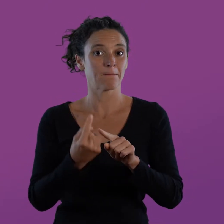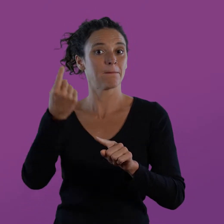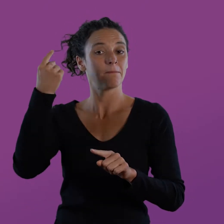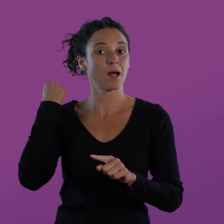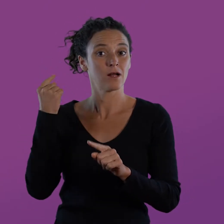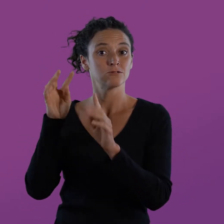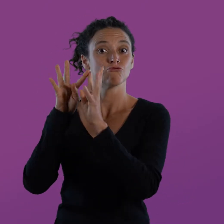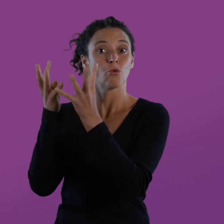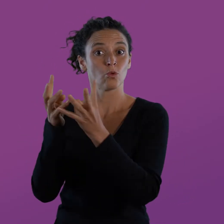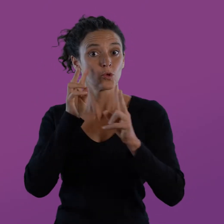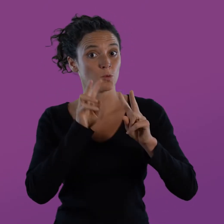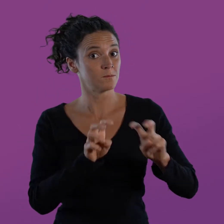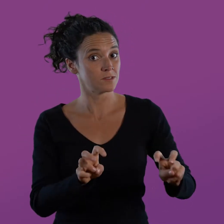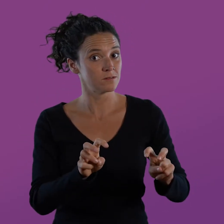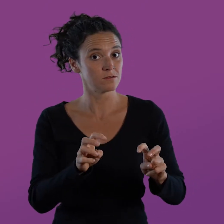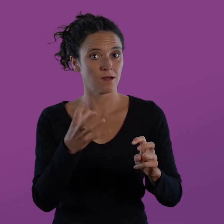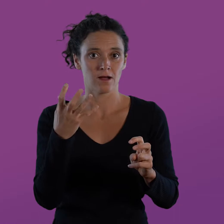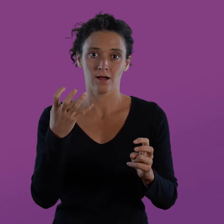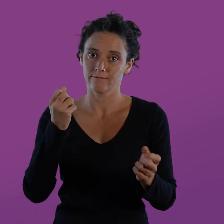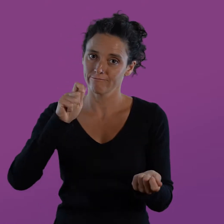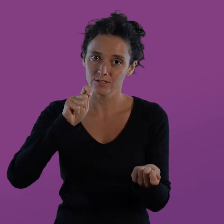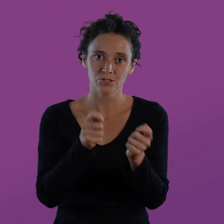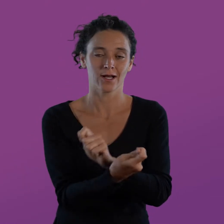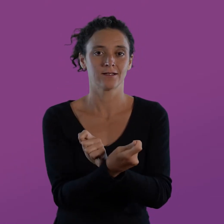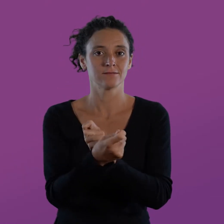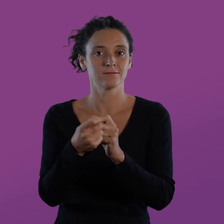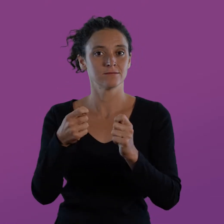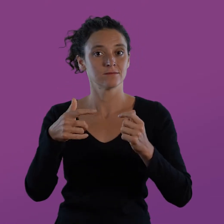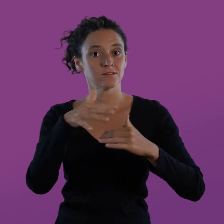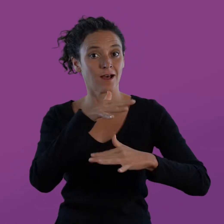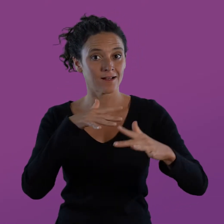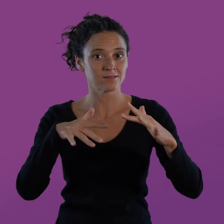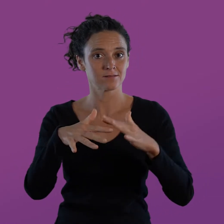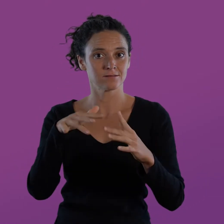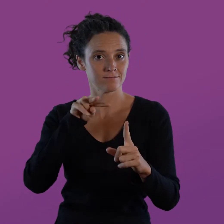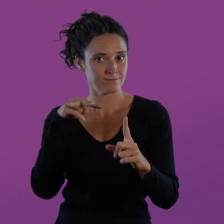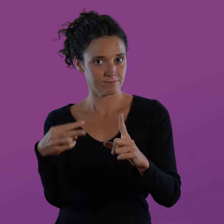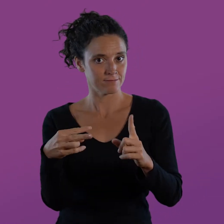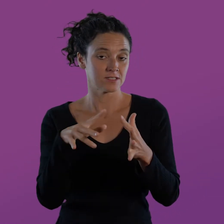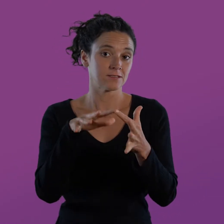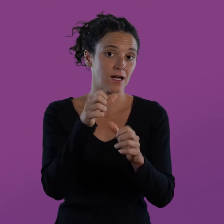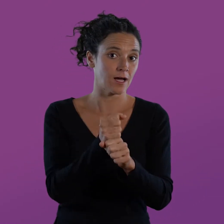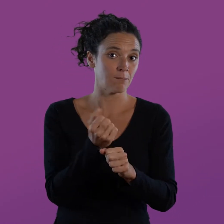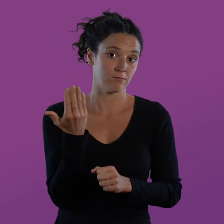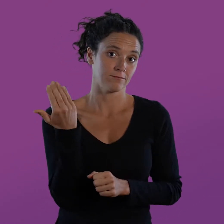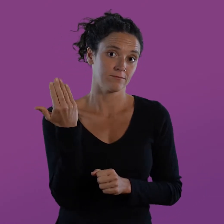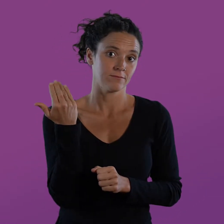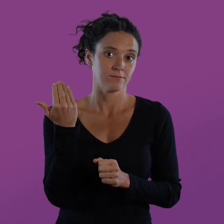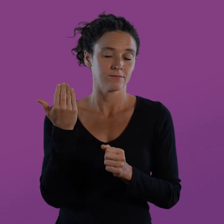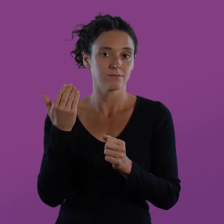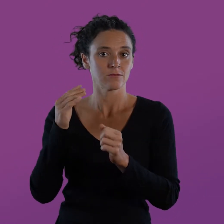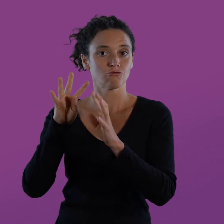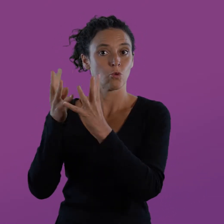Some transformations in social attitudes have been brought about, or at least hastened, by Royal Commissions.